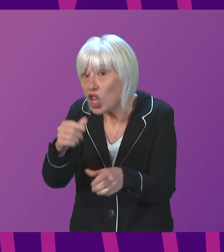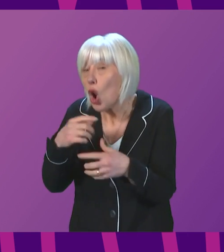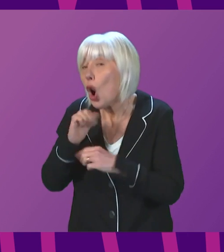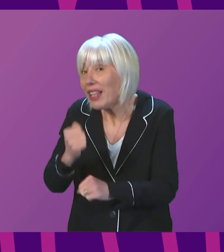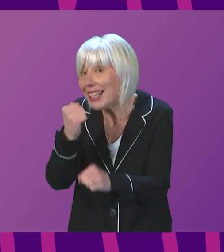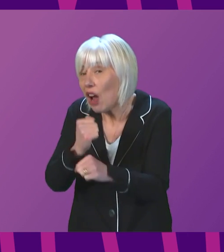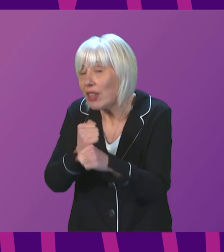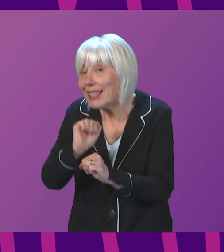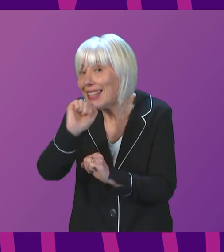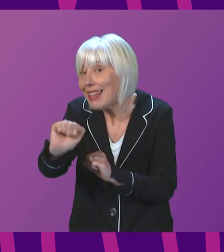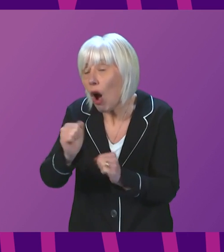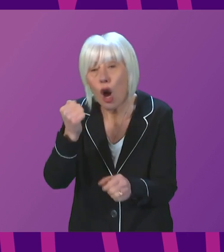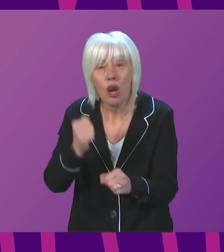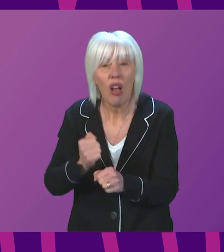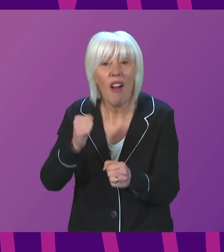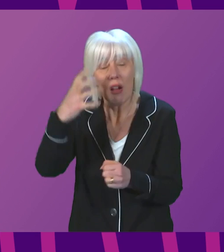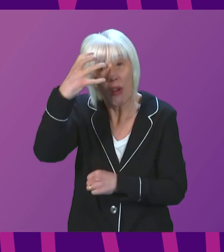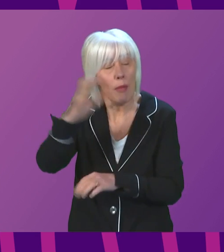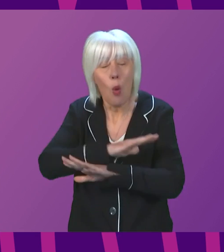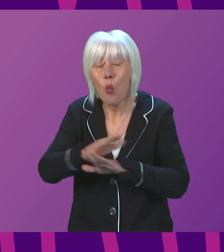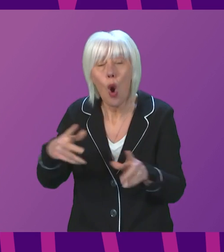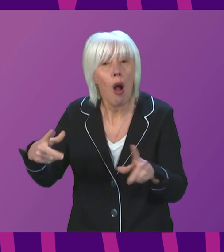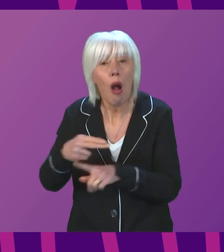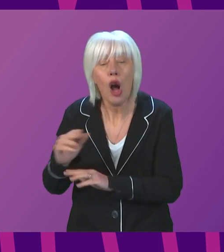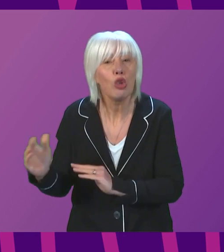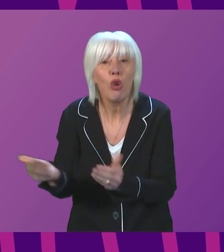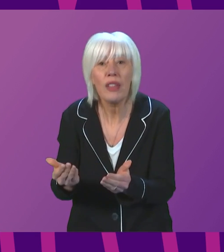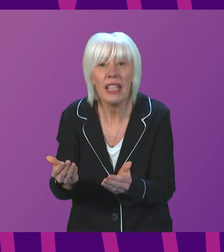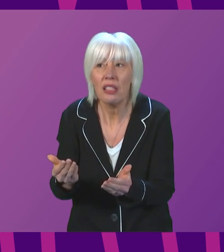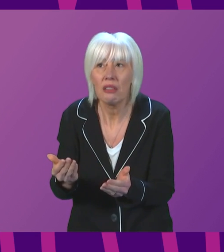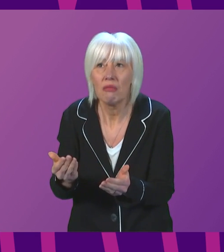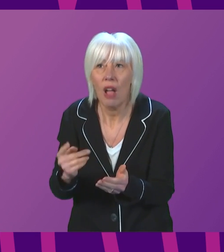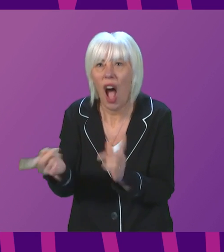her Government will not cut any services, but there was nothing about that in her answer.